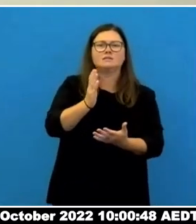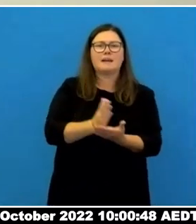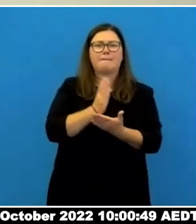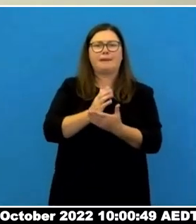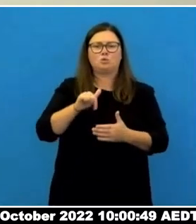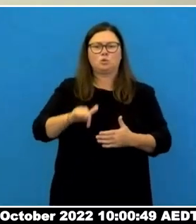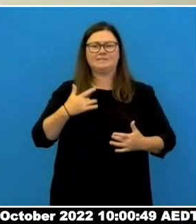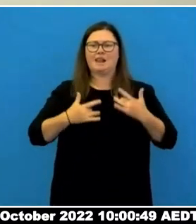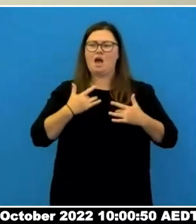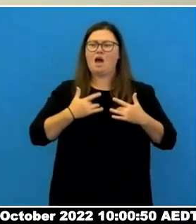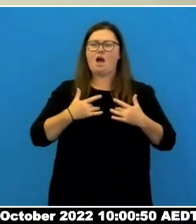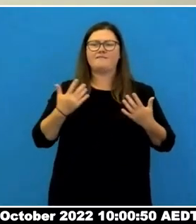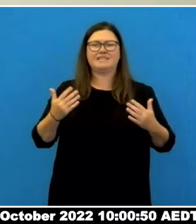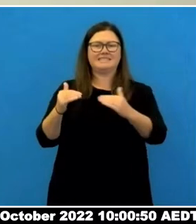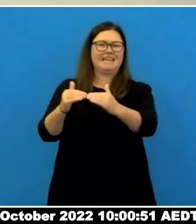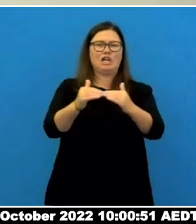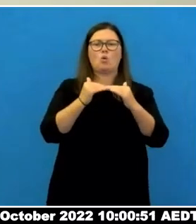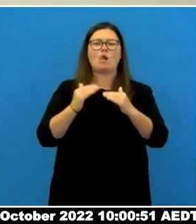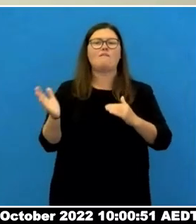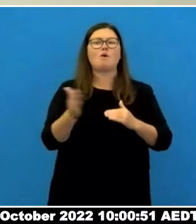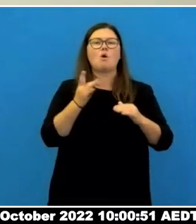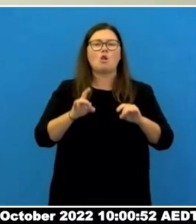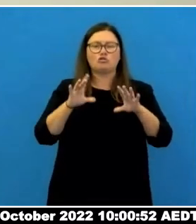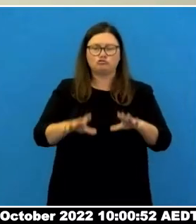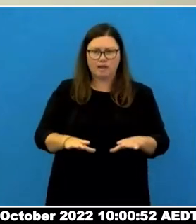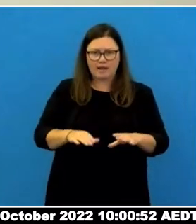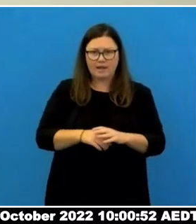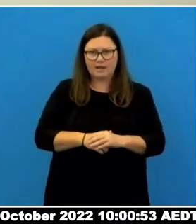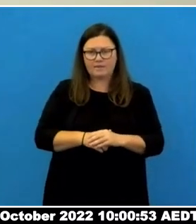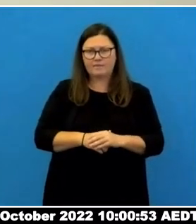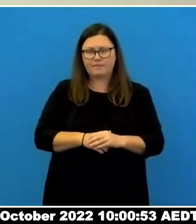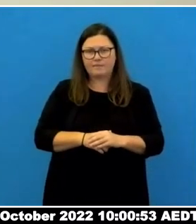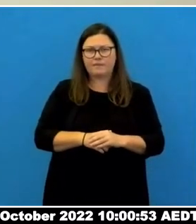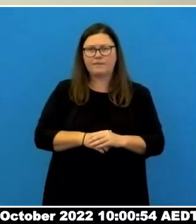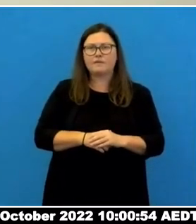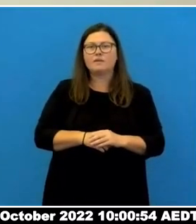From March 2021 to April 2022 the Human Rights Commission